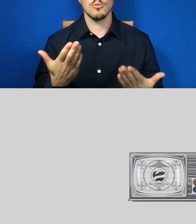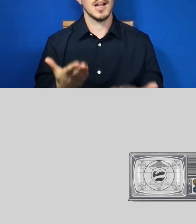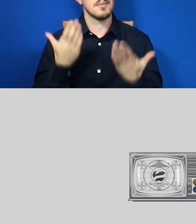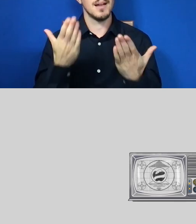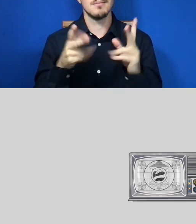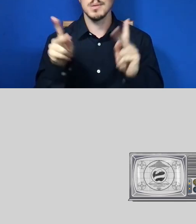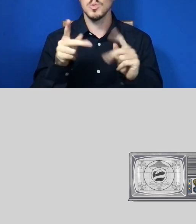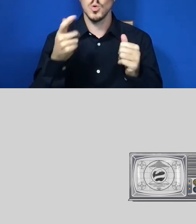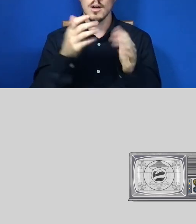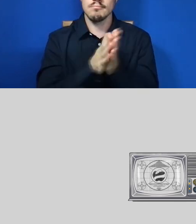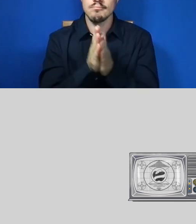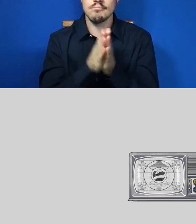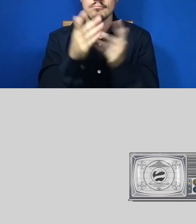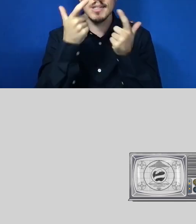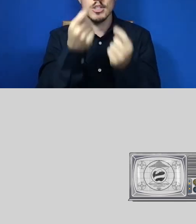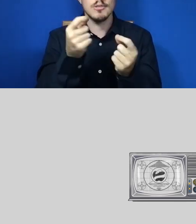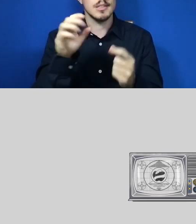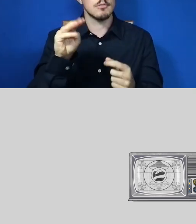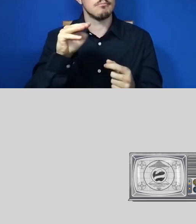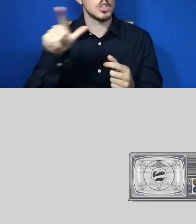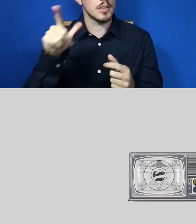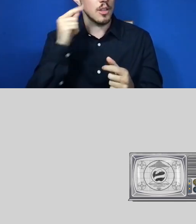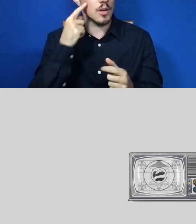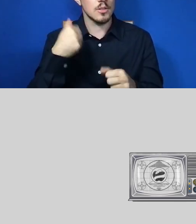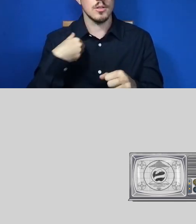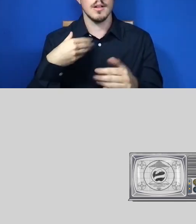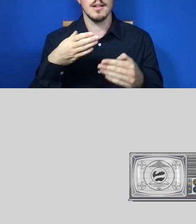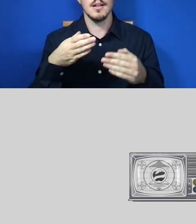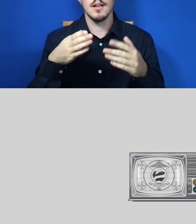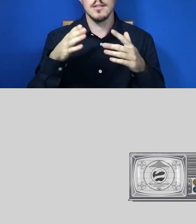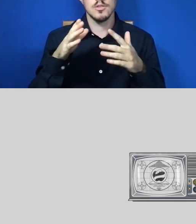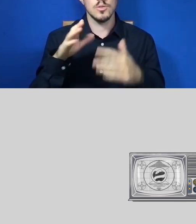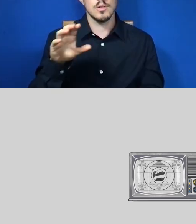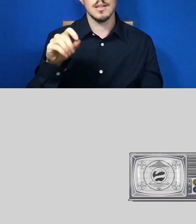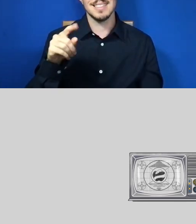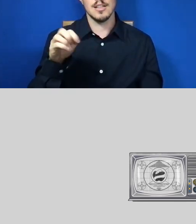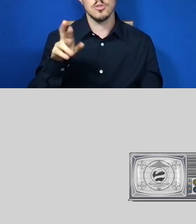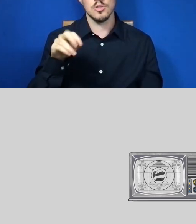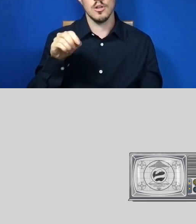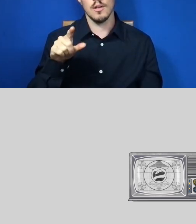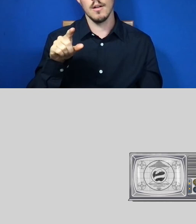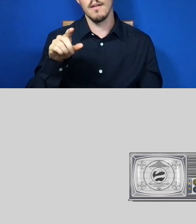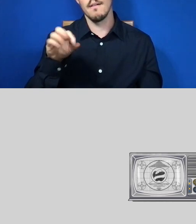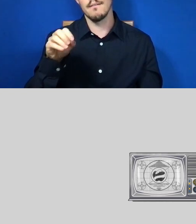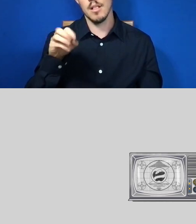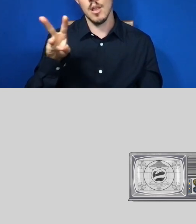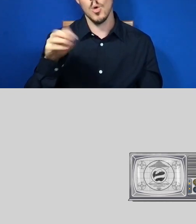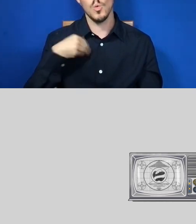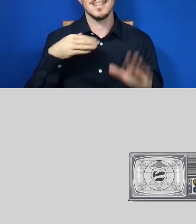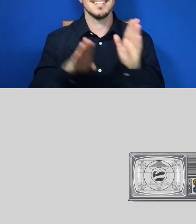those who are interested in getting a job to complete the TensorFlow Developer's Certificate.